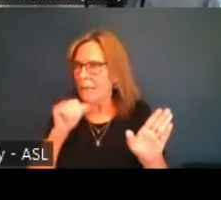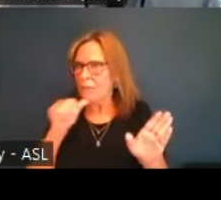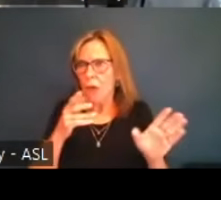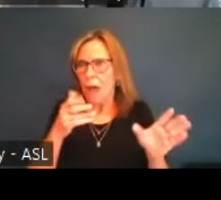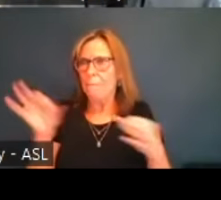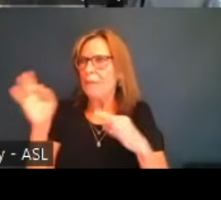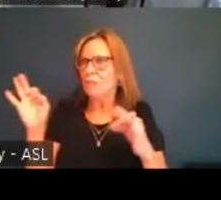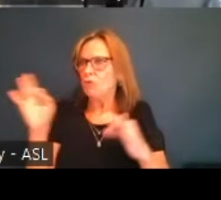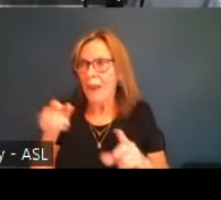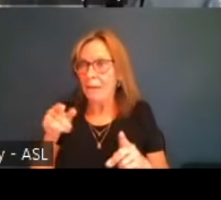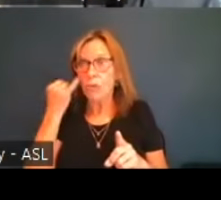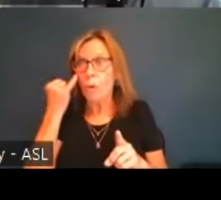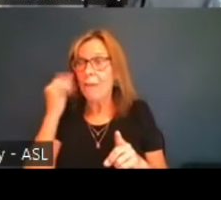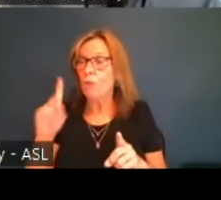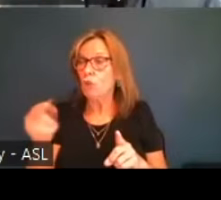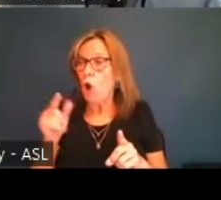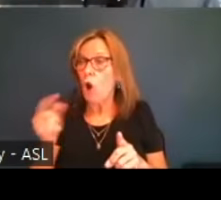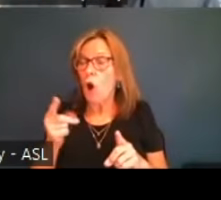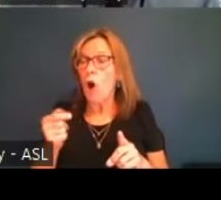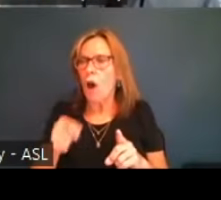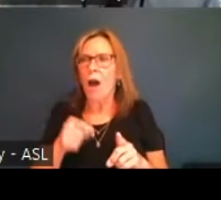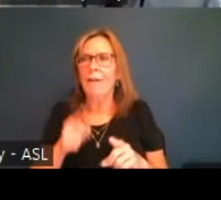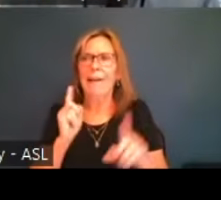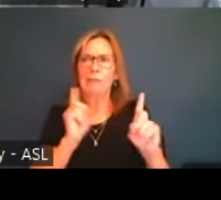distractions, right, the dog is supposed to be trained to